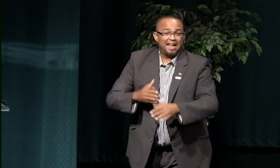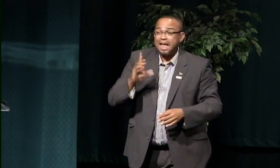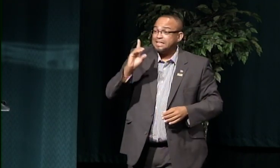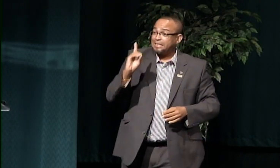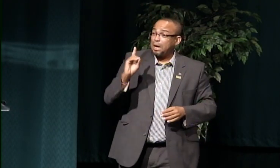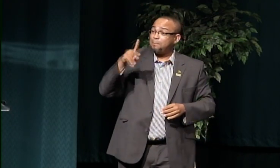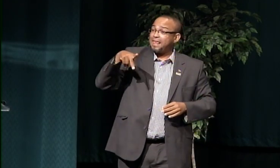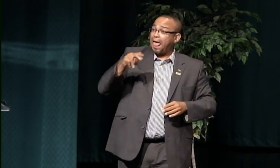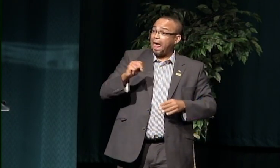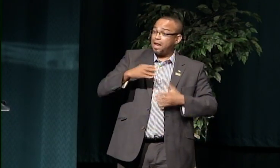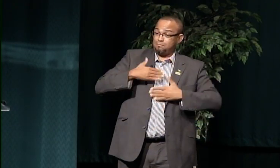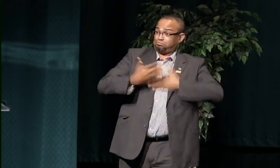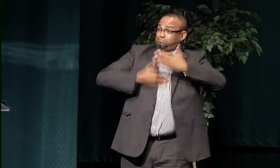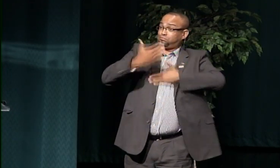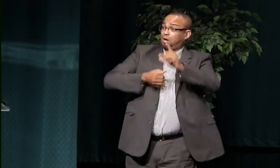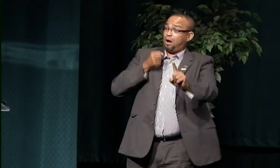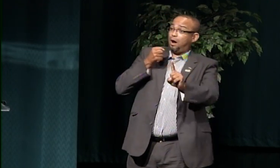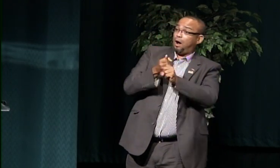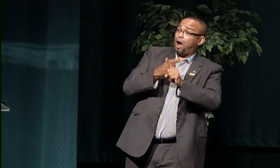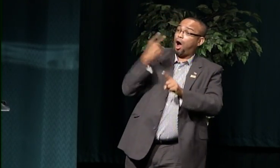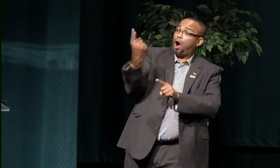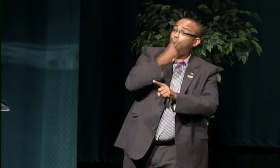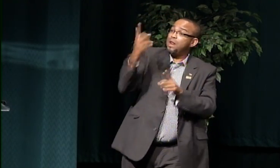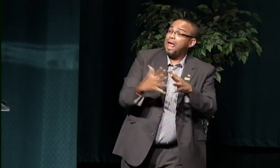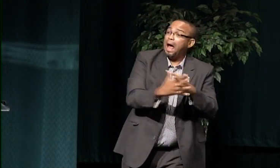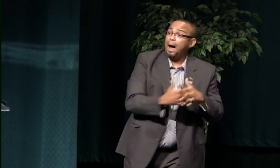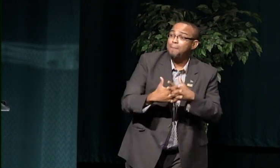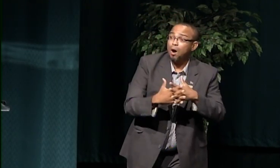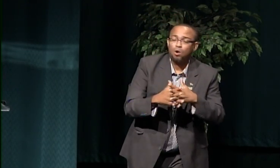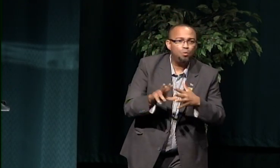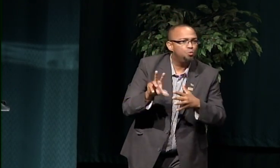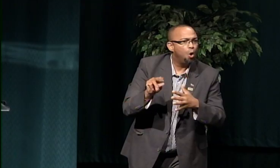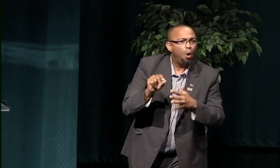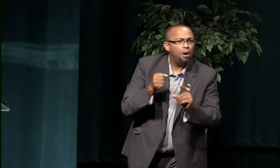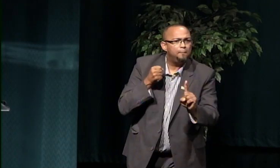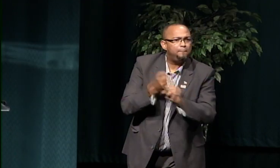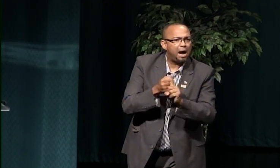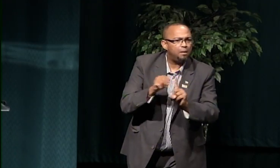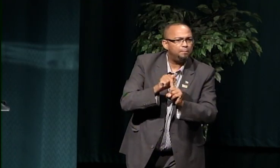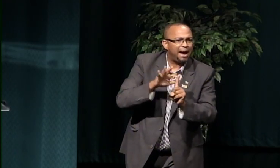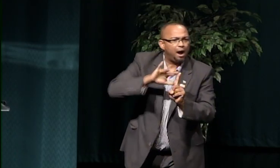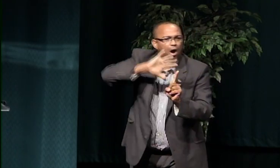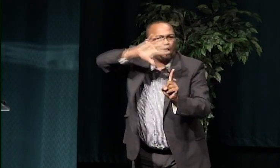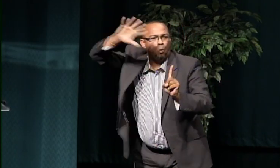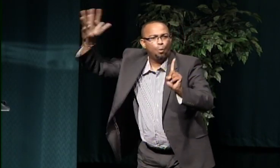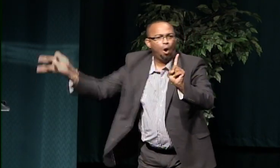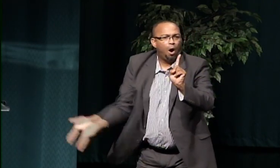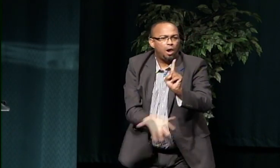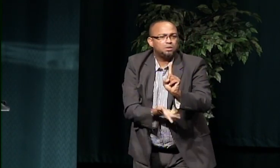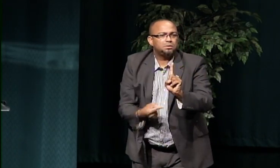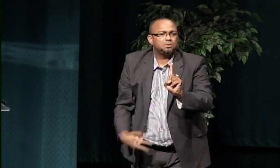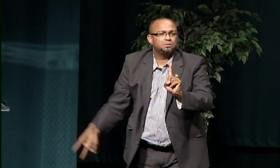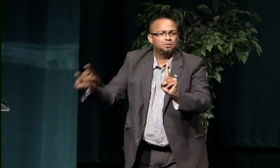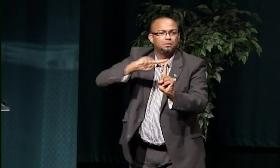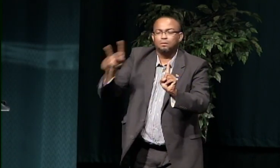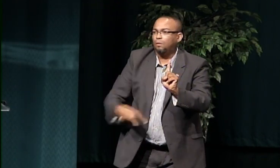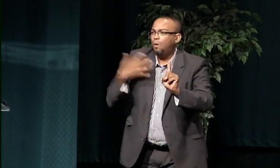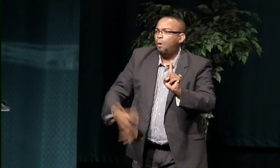It created a very strong community here at Gallaudet and Deaf President Now not only impacted the United States